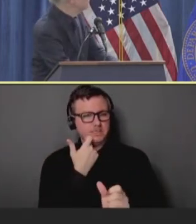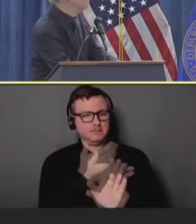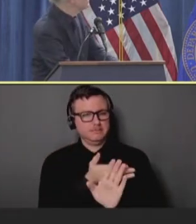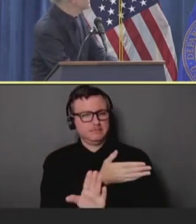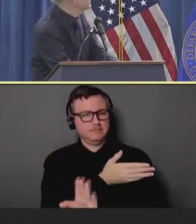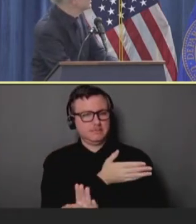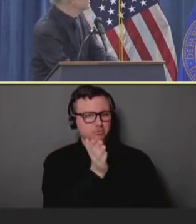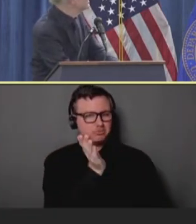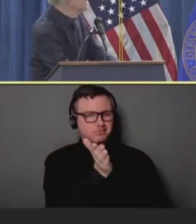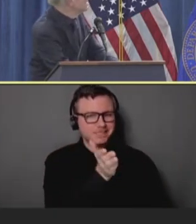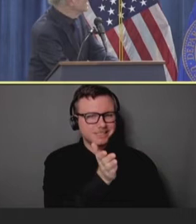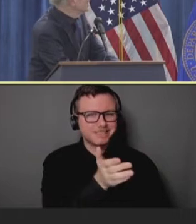presentation.